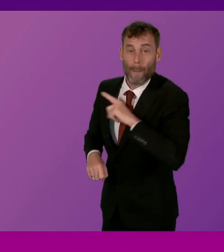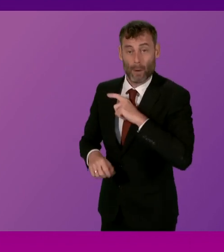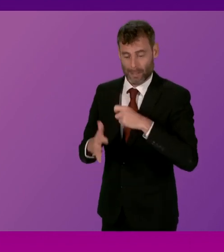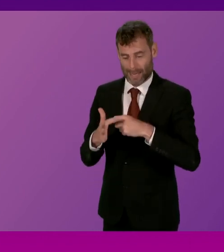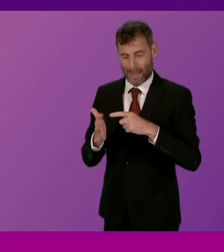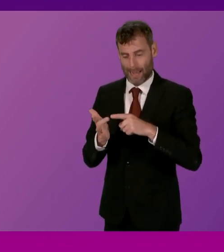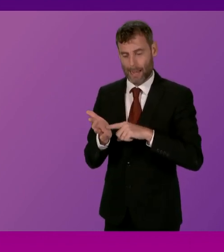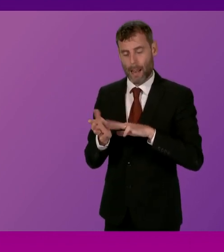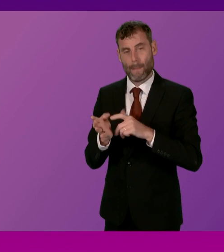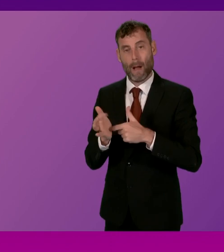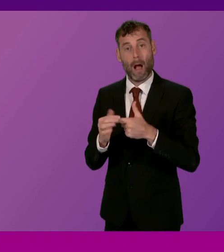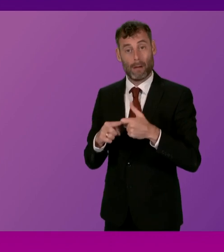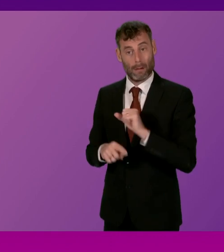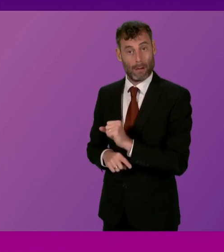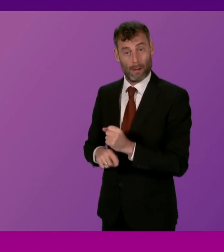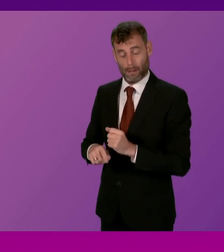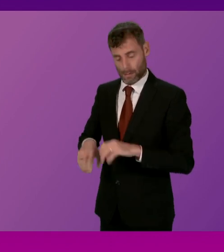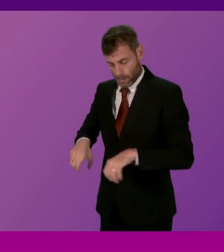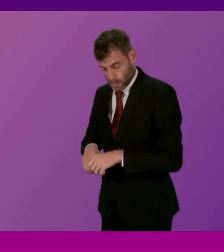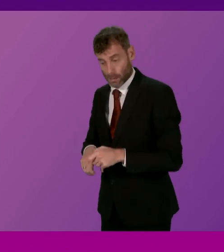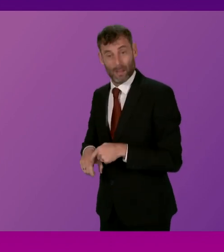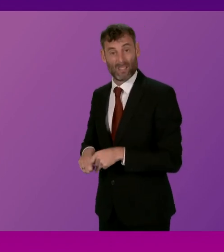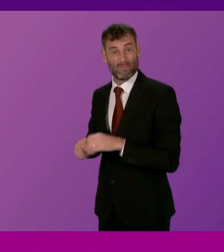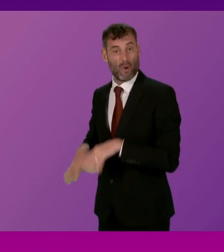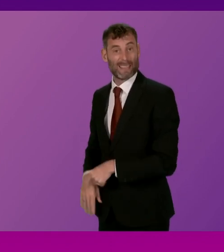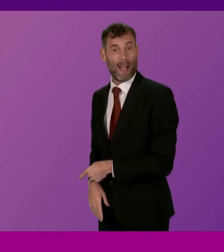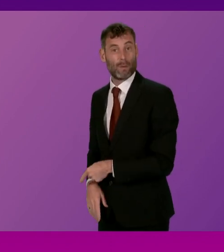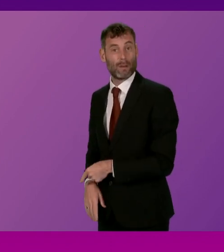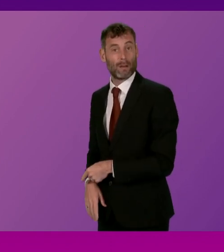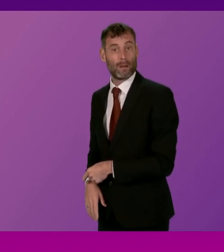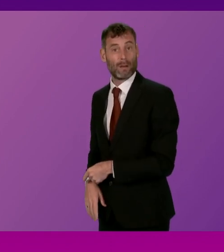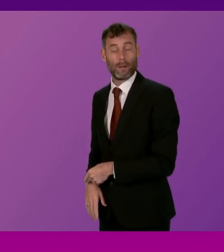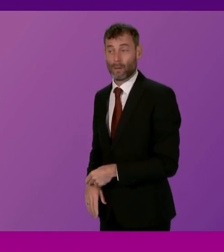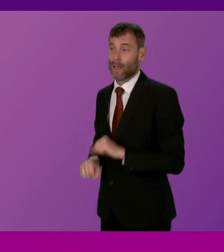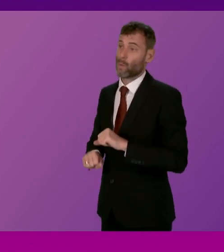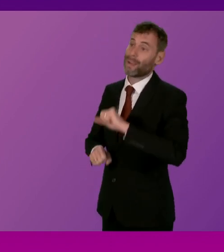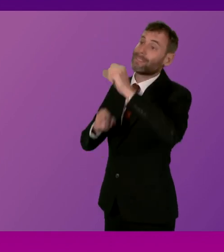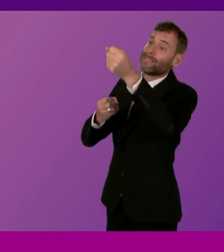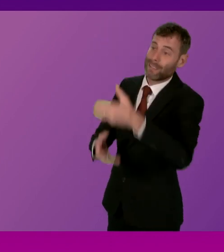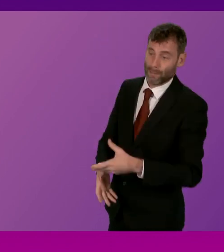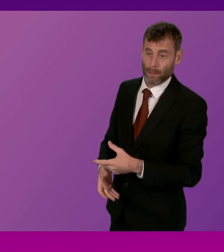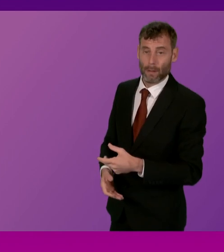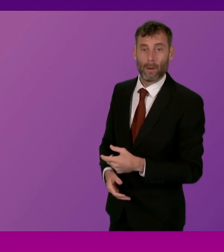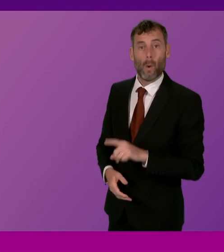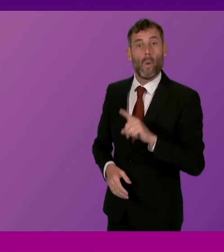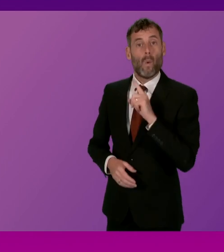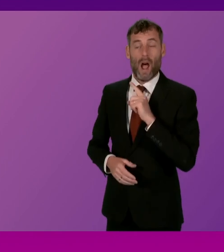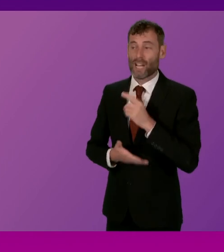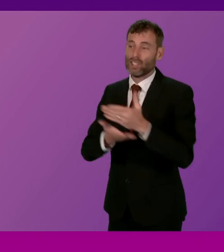Will he meet FBU Scotland to discuss its concerns about the impact of budget cuts on public safety?